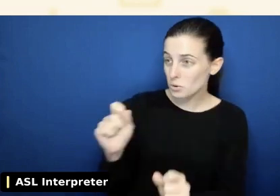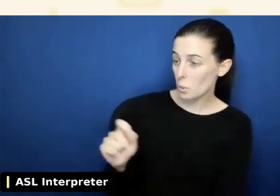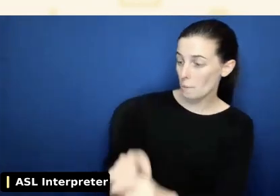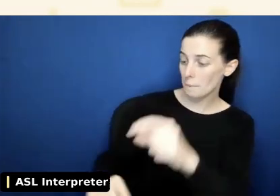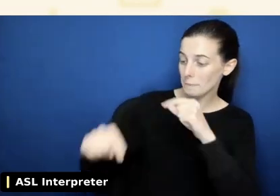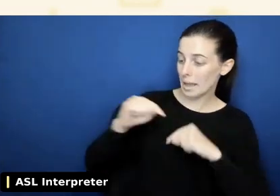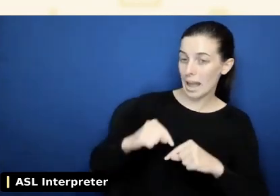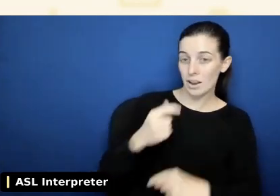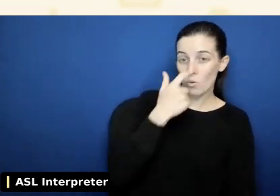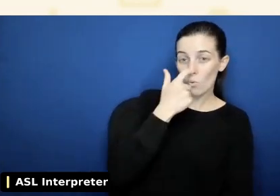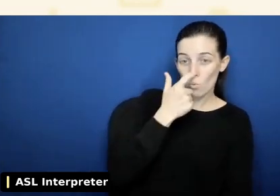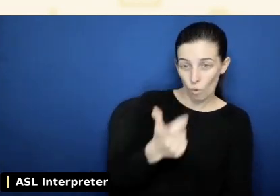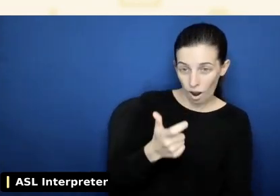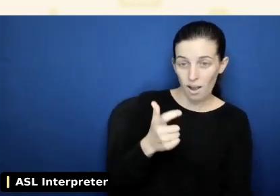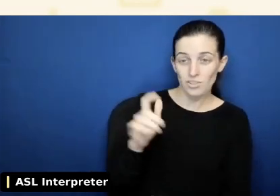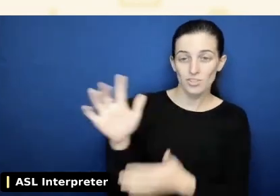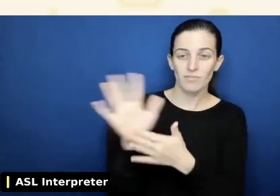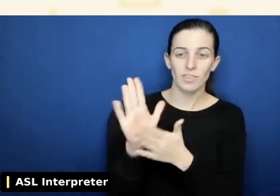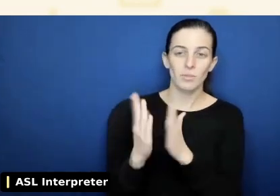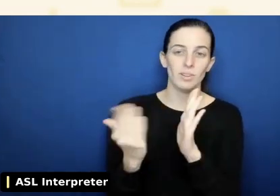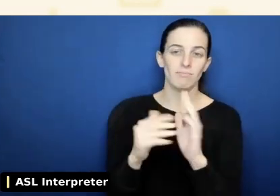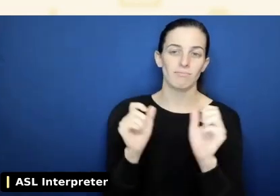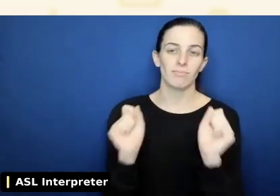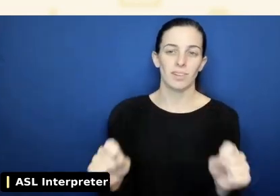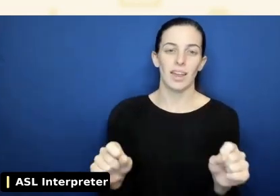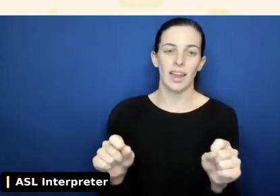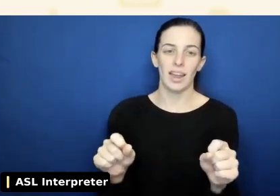in your own pace, and pause in between.